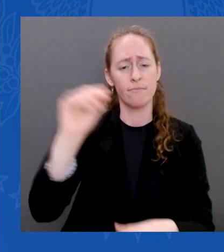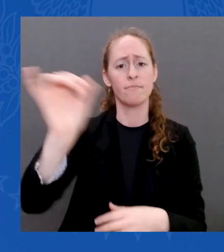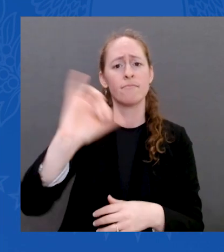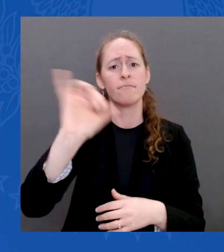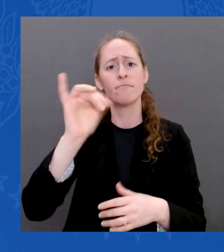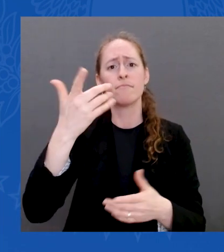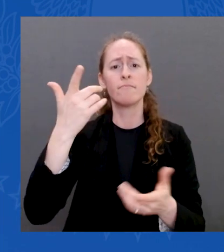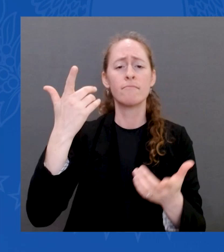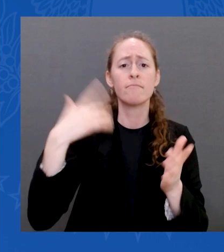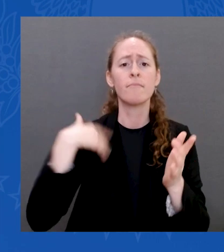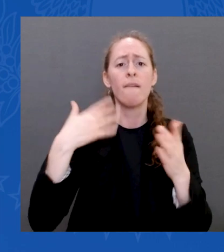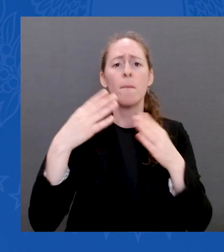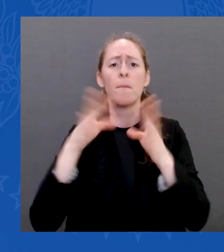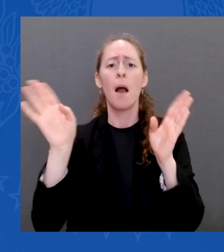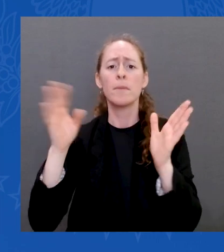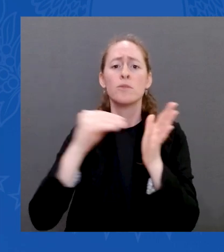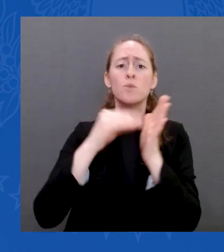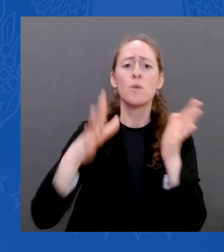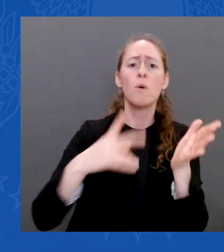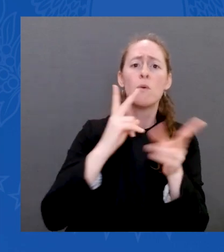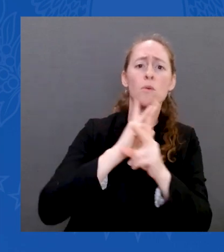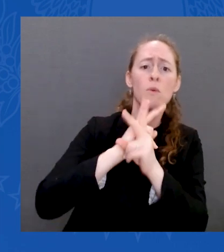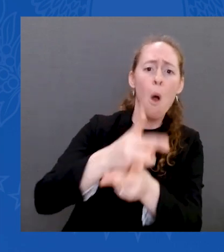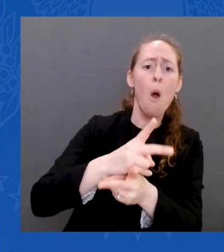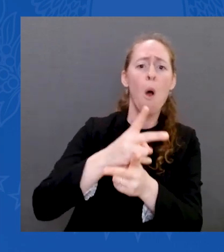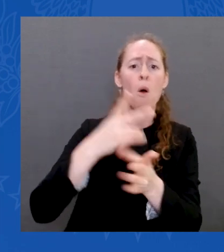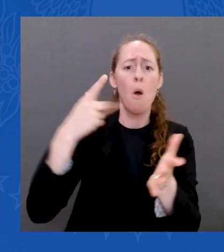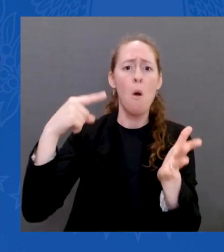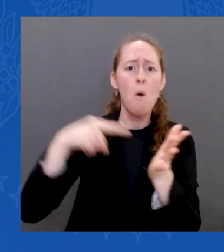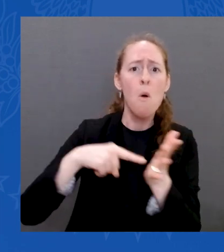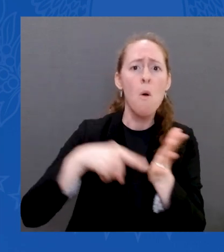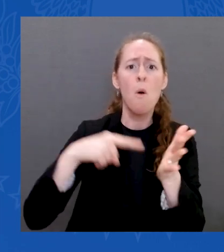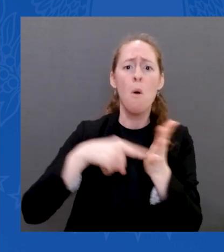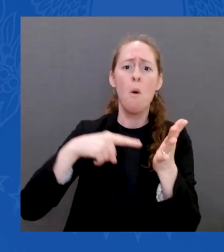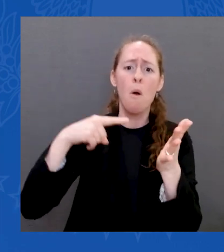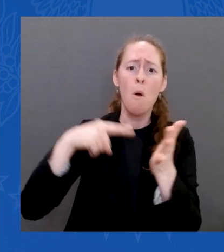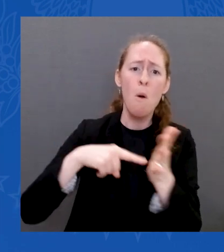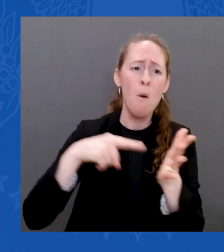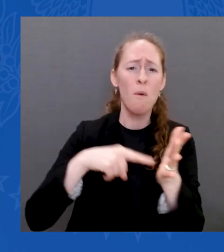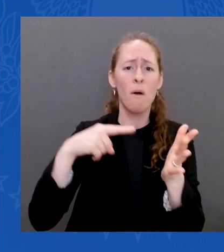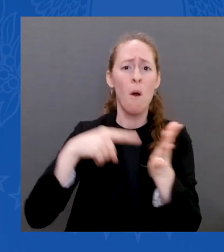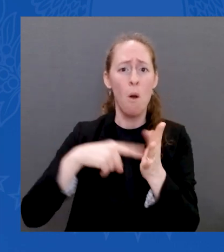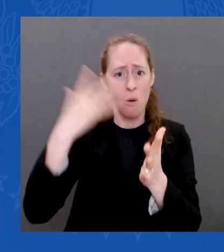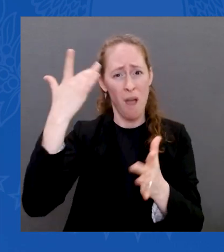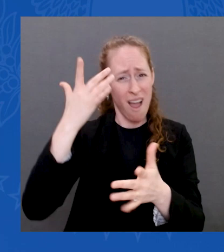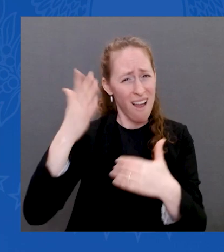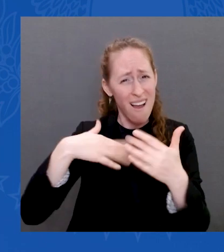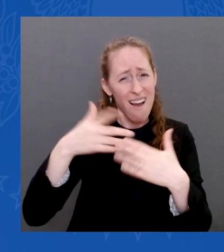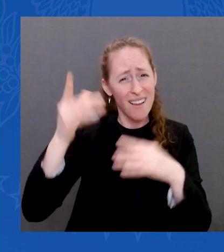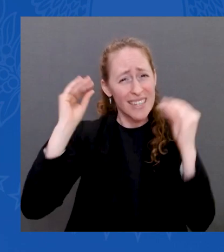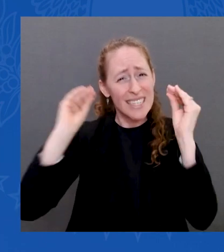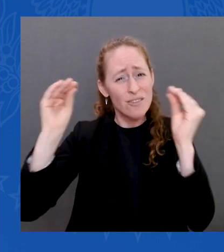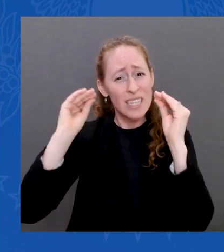for their incredible work. So as a teacher, I'm going to give you homework. Pay attention to all the teachers here today.